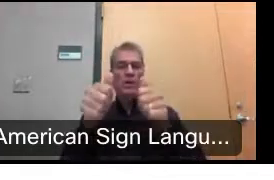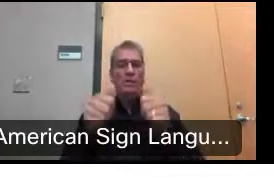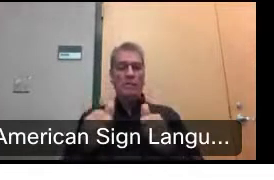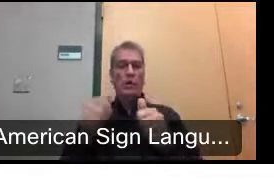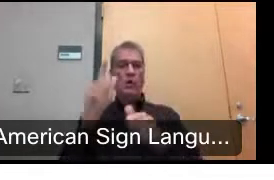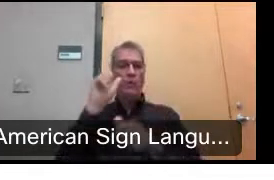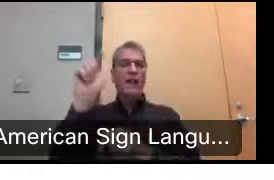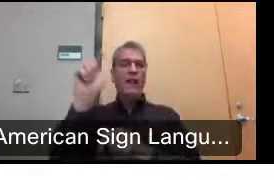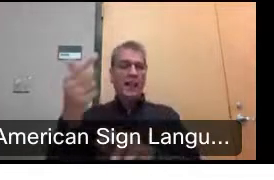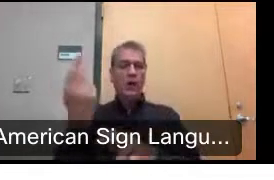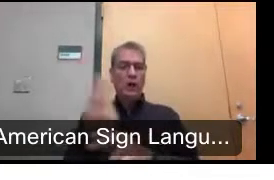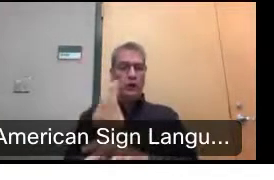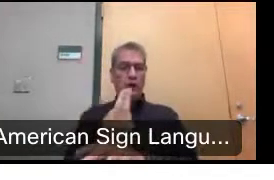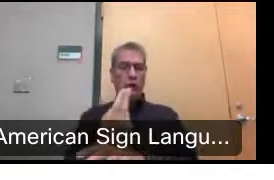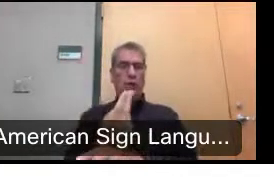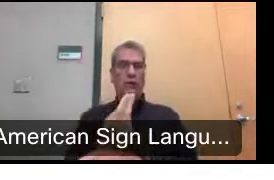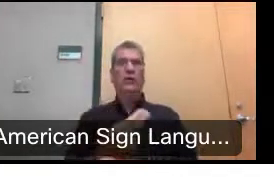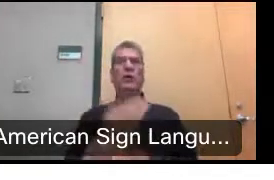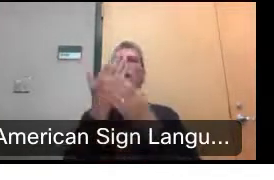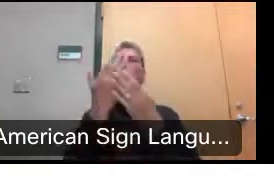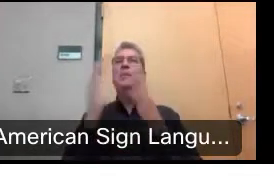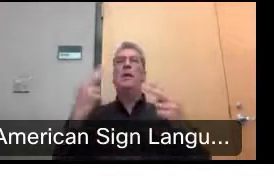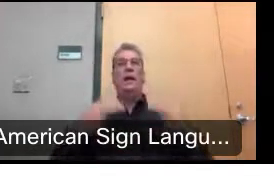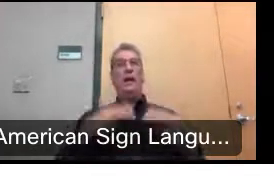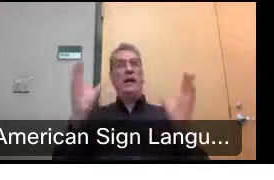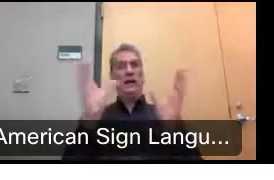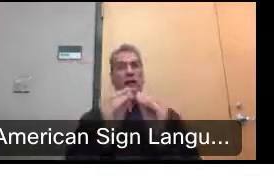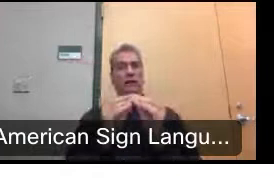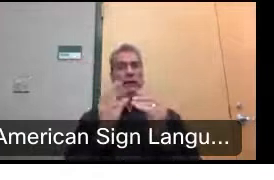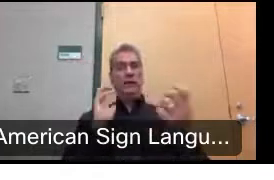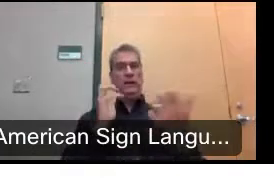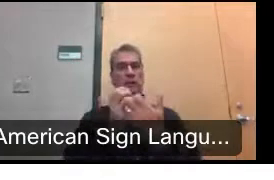The public health summit is a collaboration between the T, health school of public health,